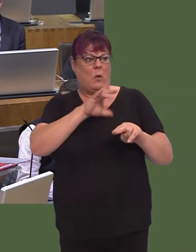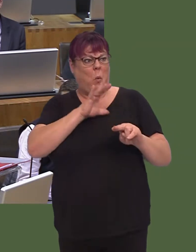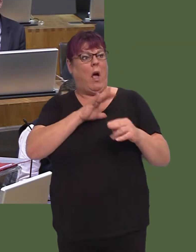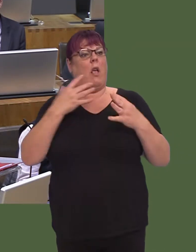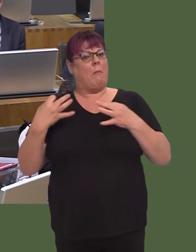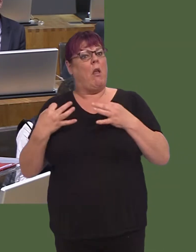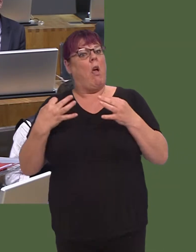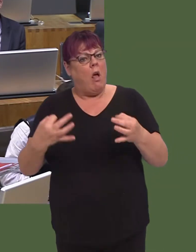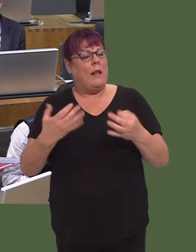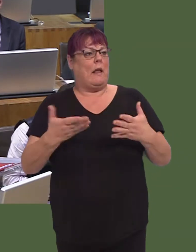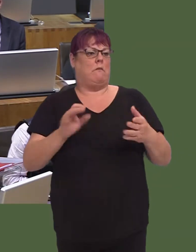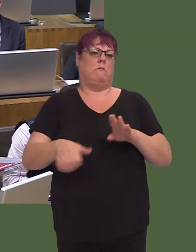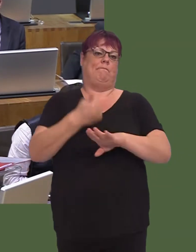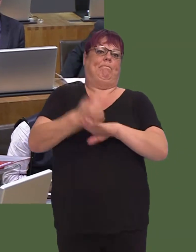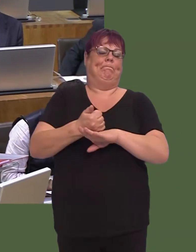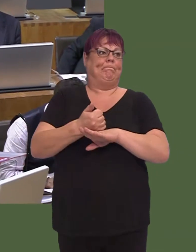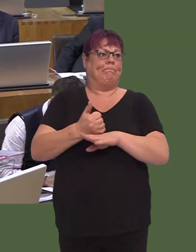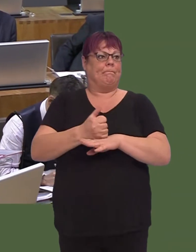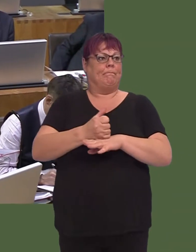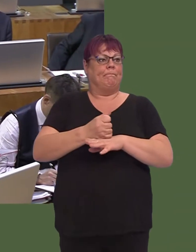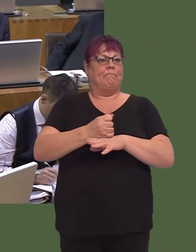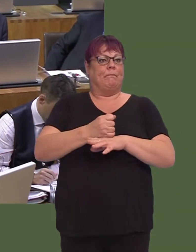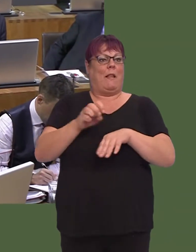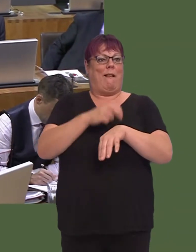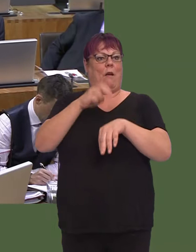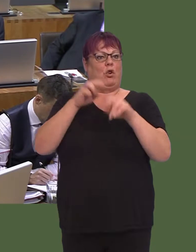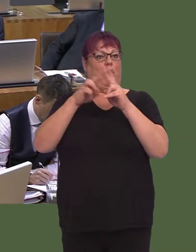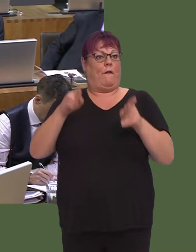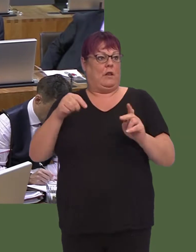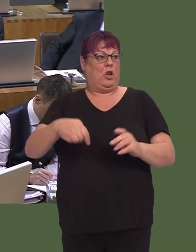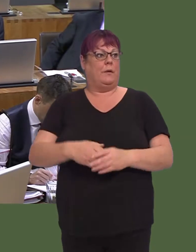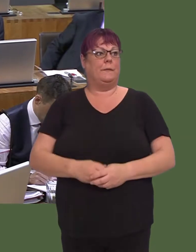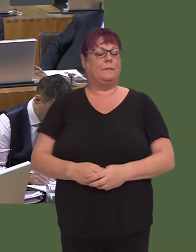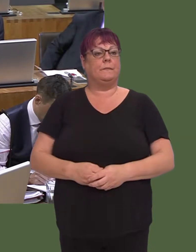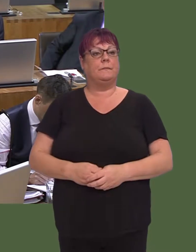Cardiff, after all the work that I did in persuading them to do that.